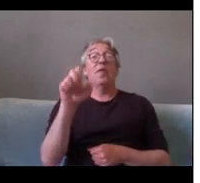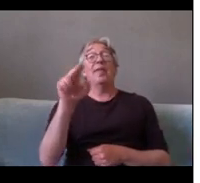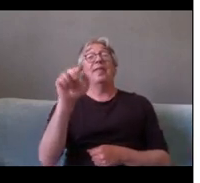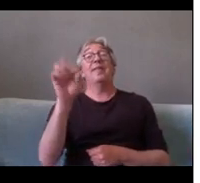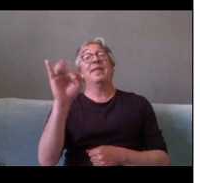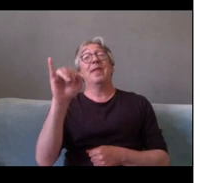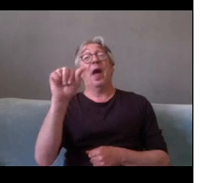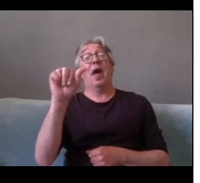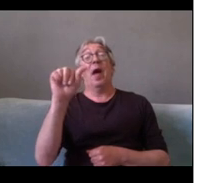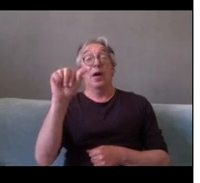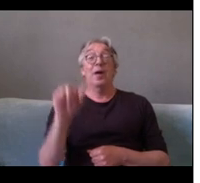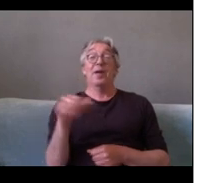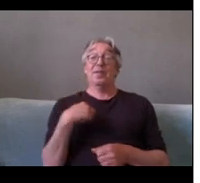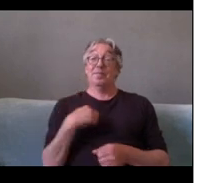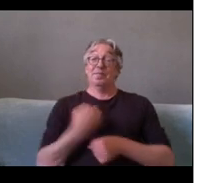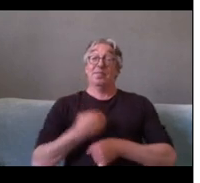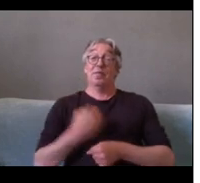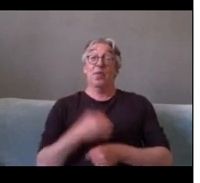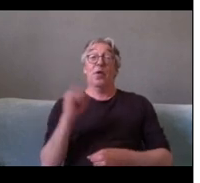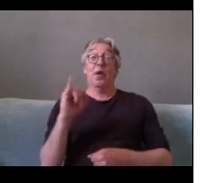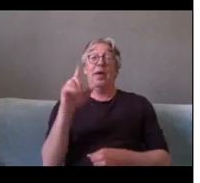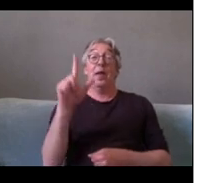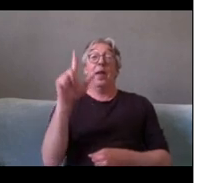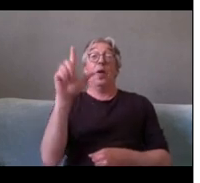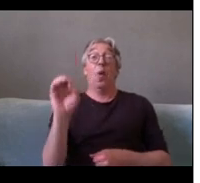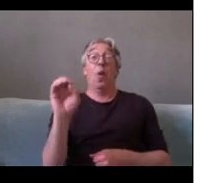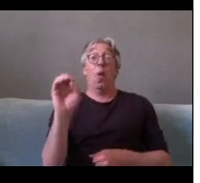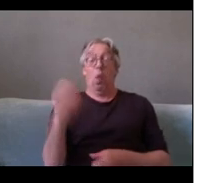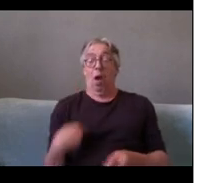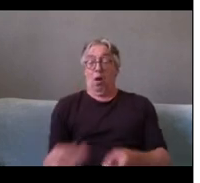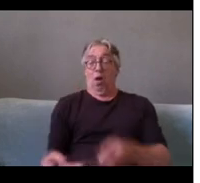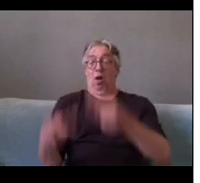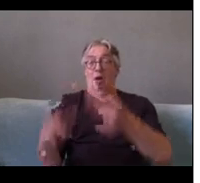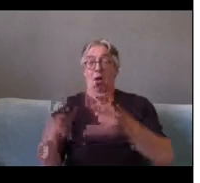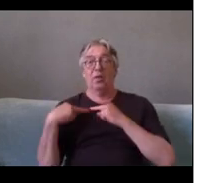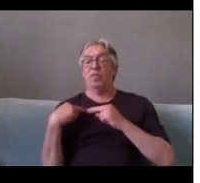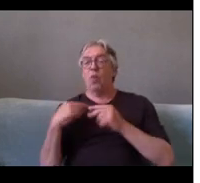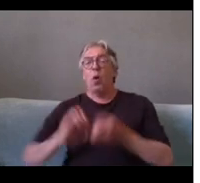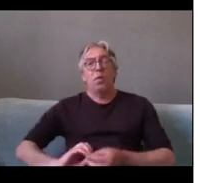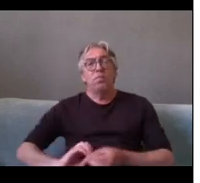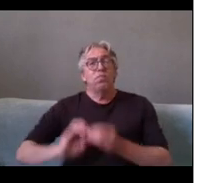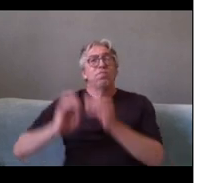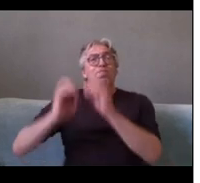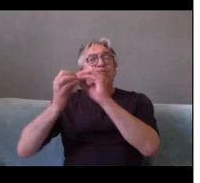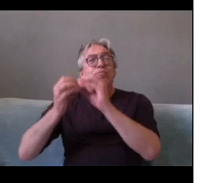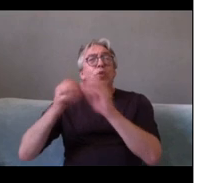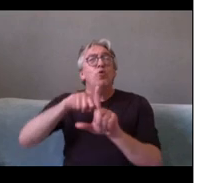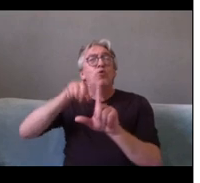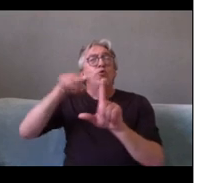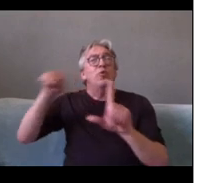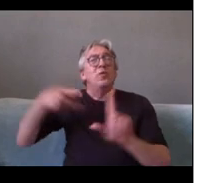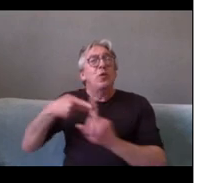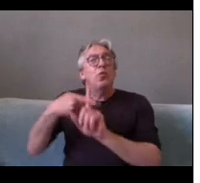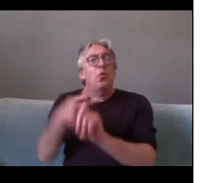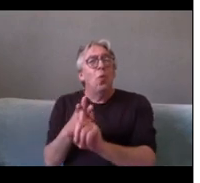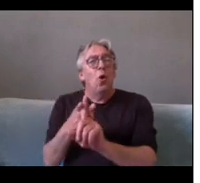I'm responsible for developing statistical tools for measuring and monitoring the labour market characteristics